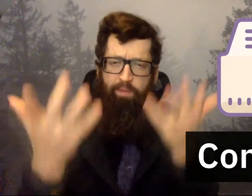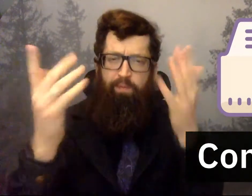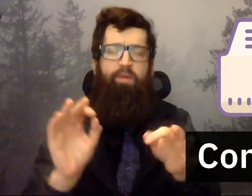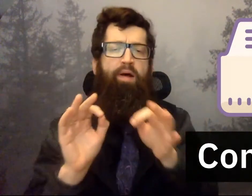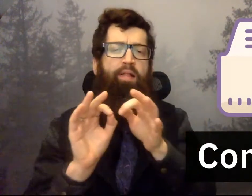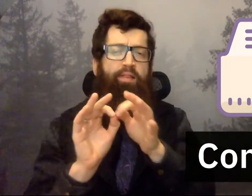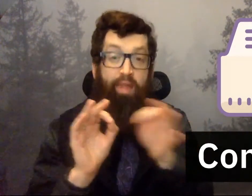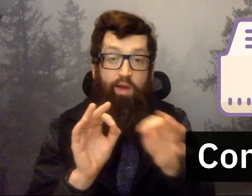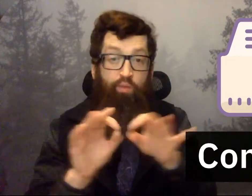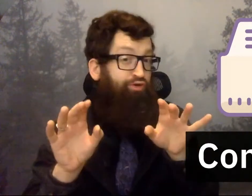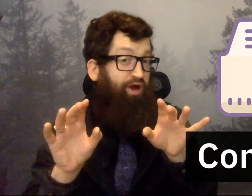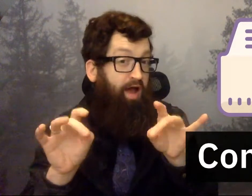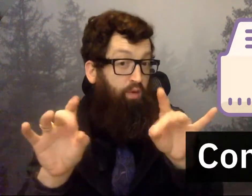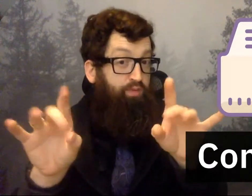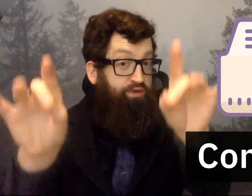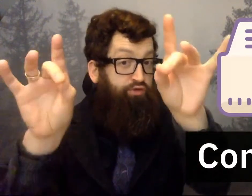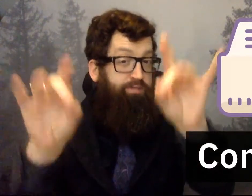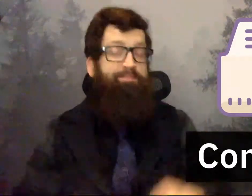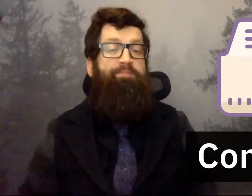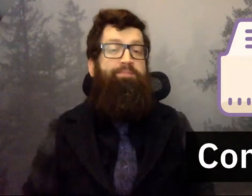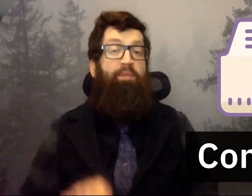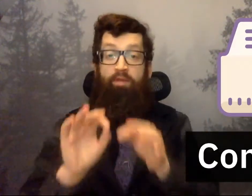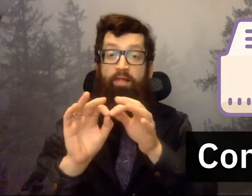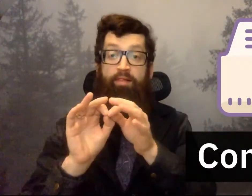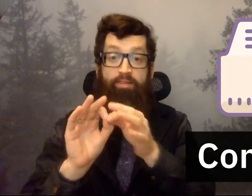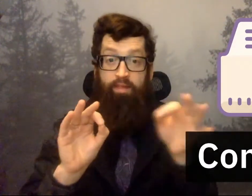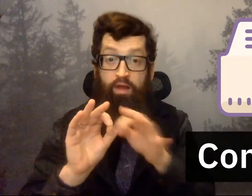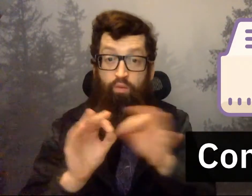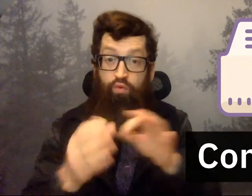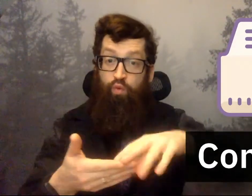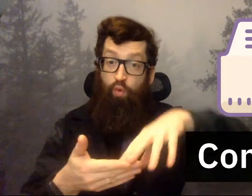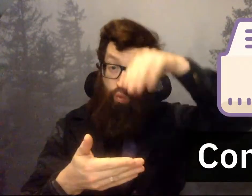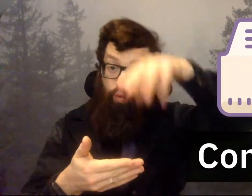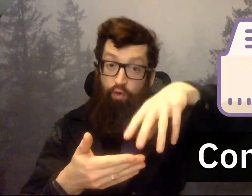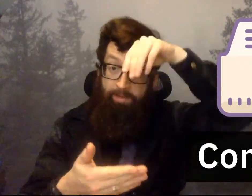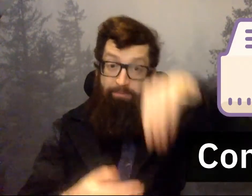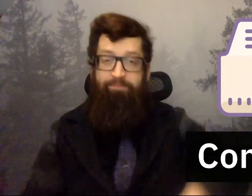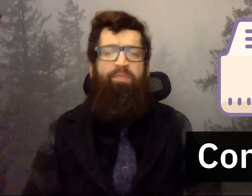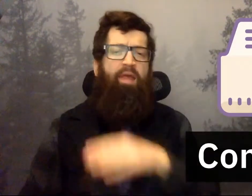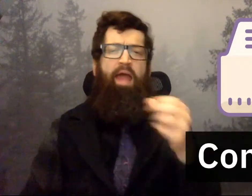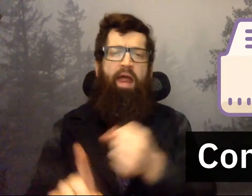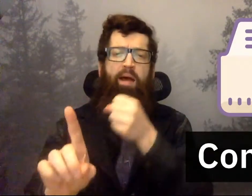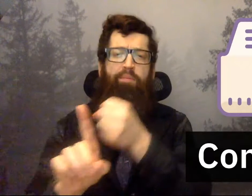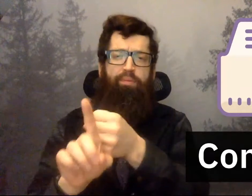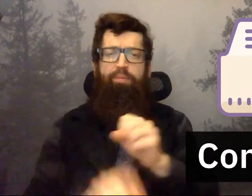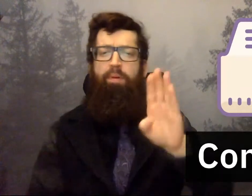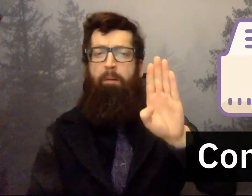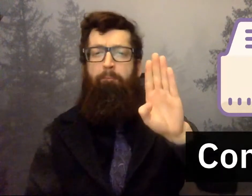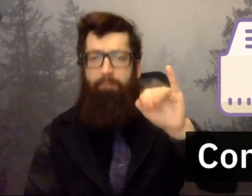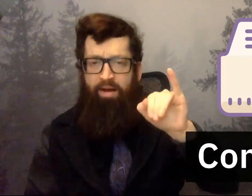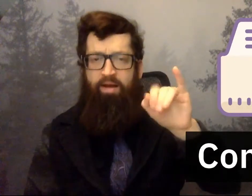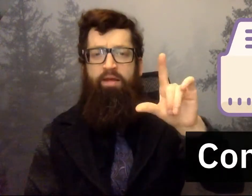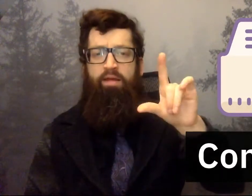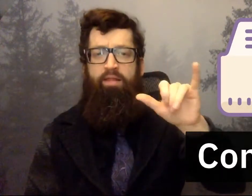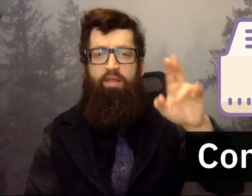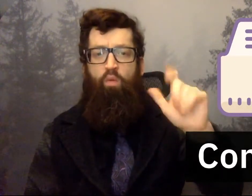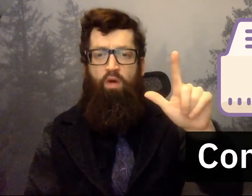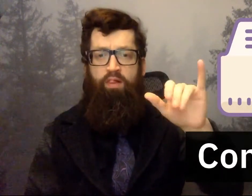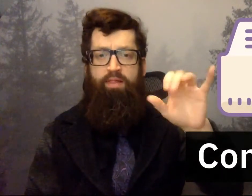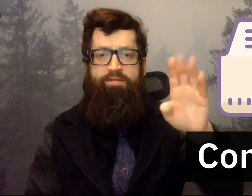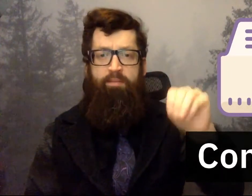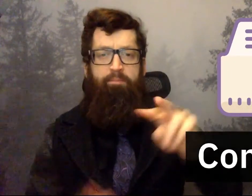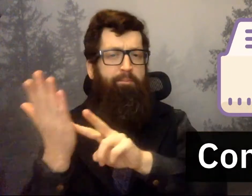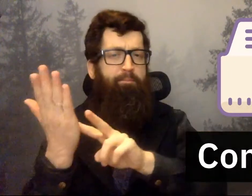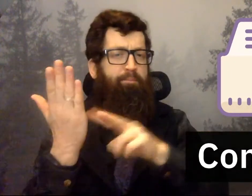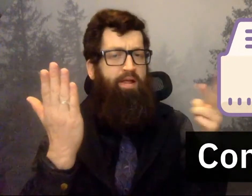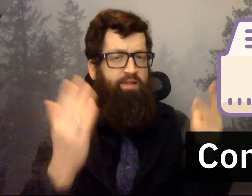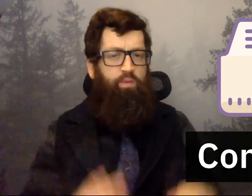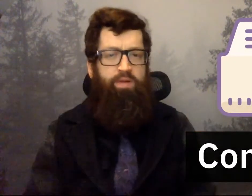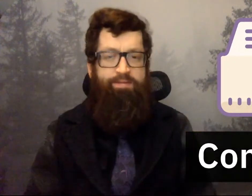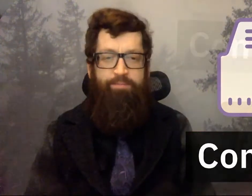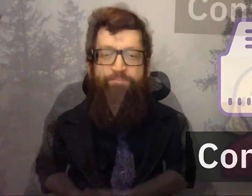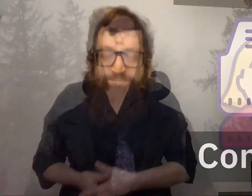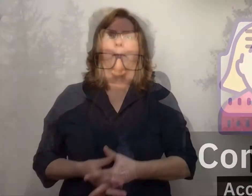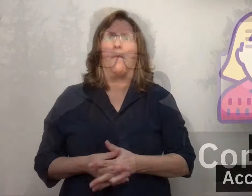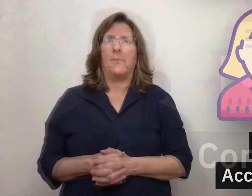promote language acquisition, language learning and bilingualism.